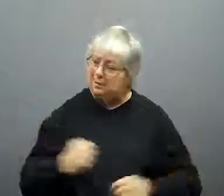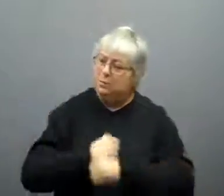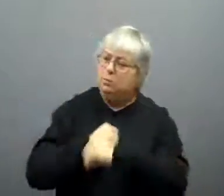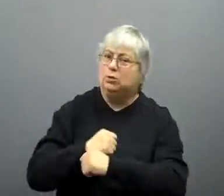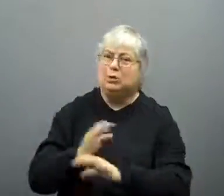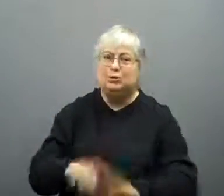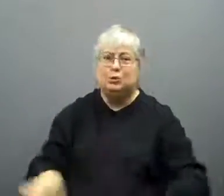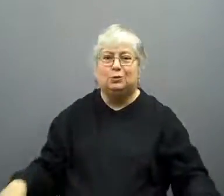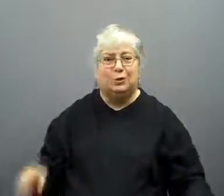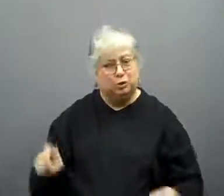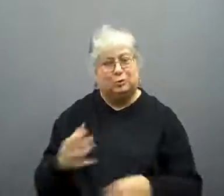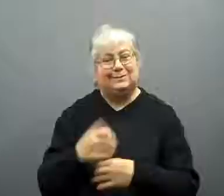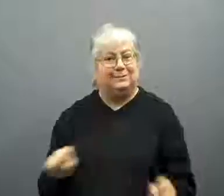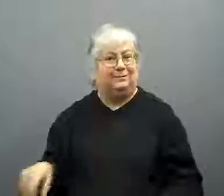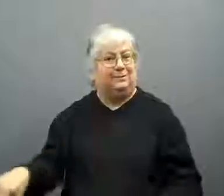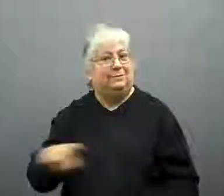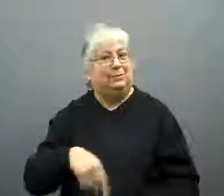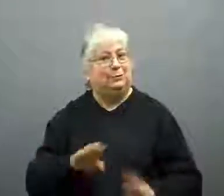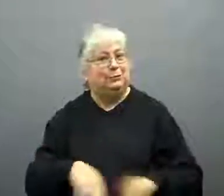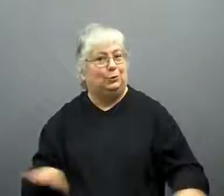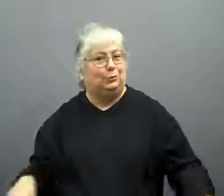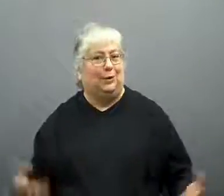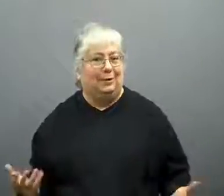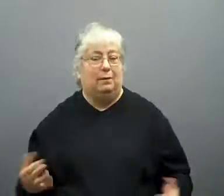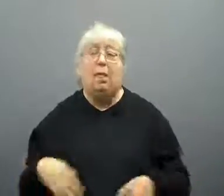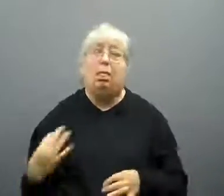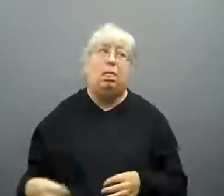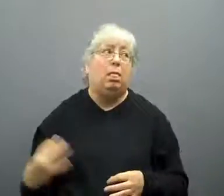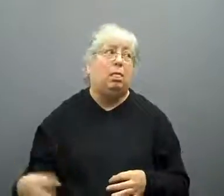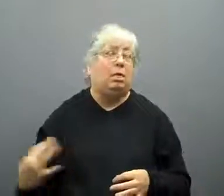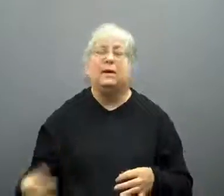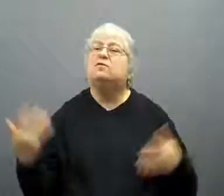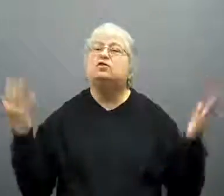was to protect the children and ensure their safety.